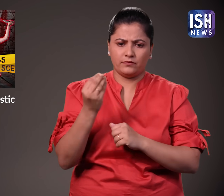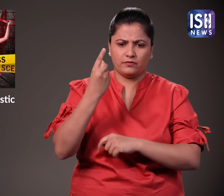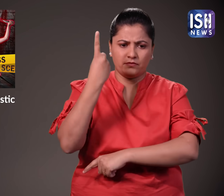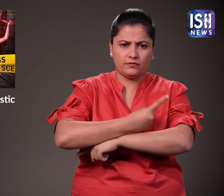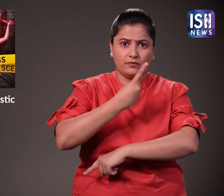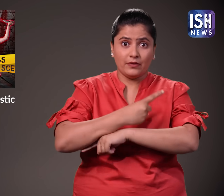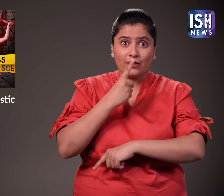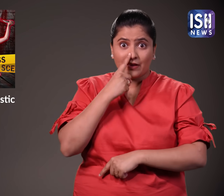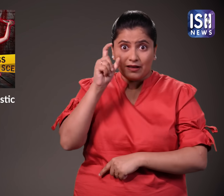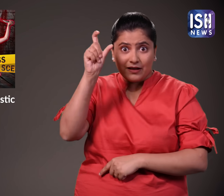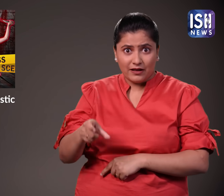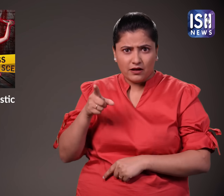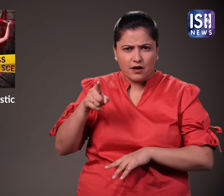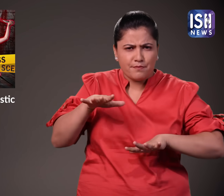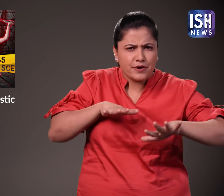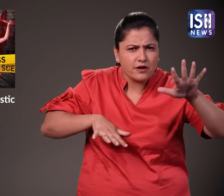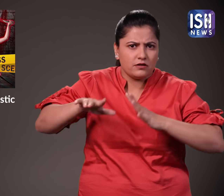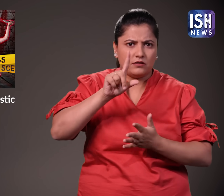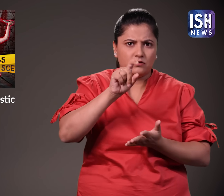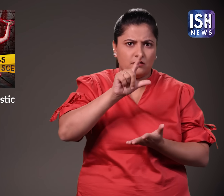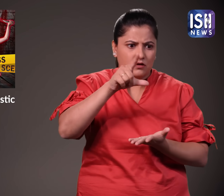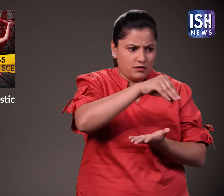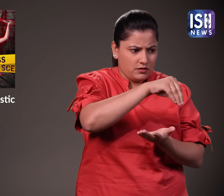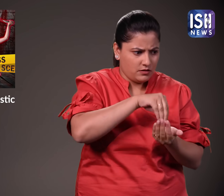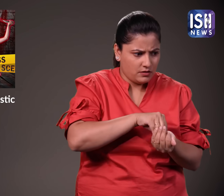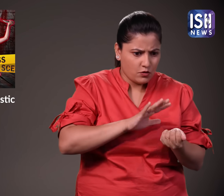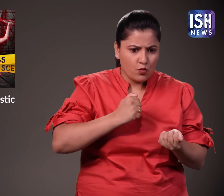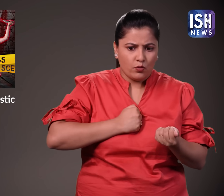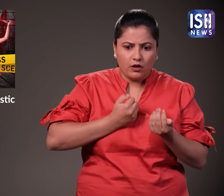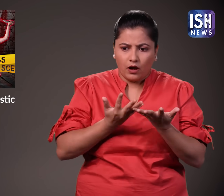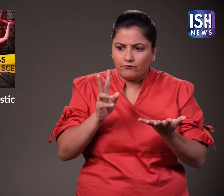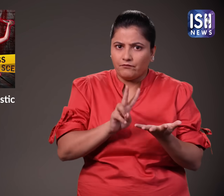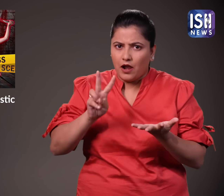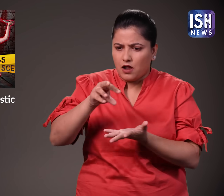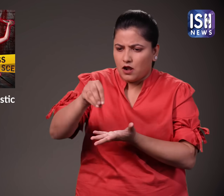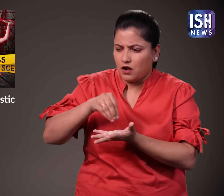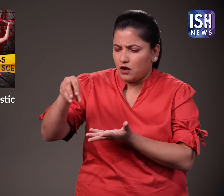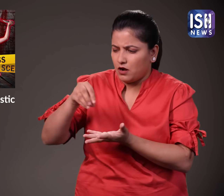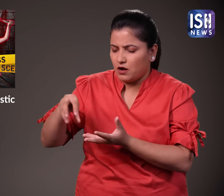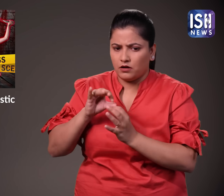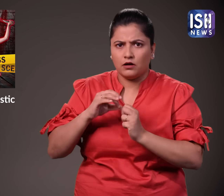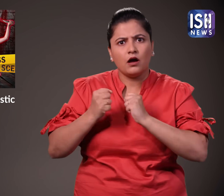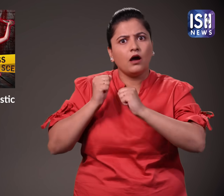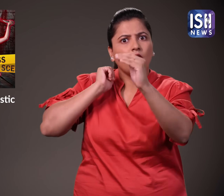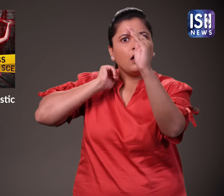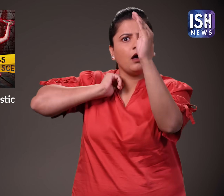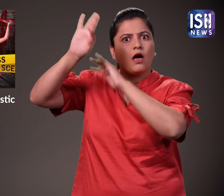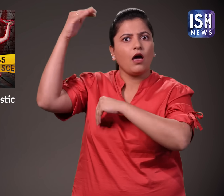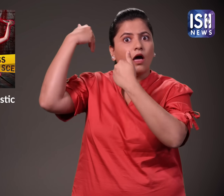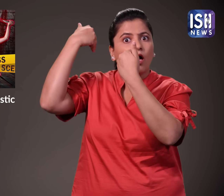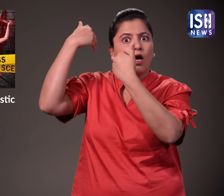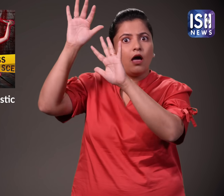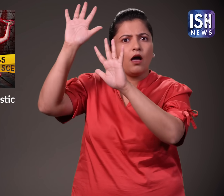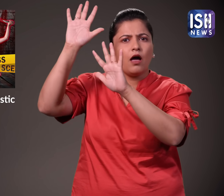A few days later, his wife made a plan. She took ₹10 lakh, some other valuables and fled.